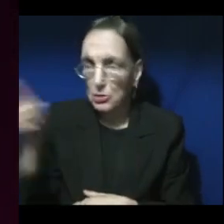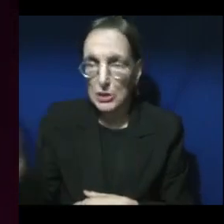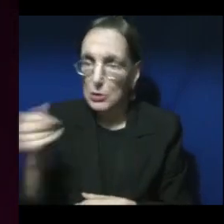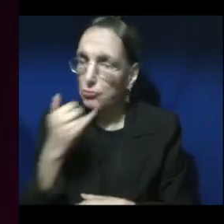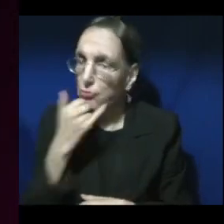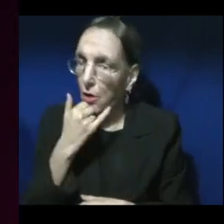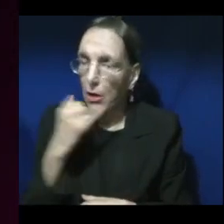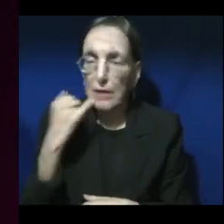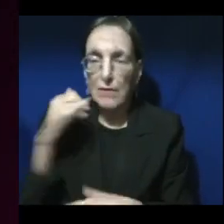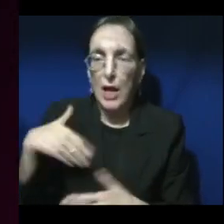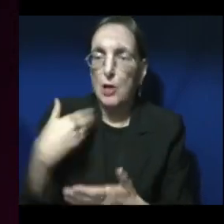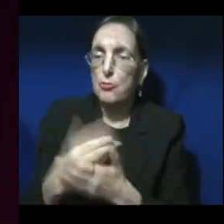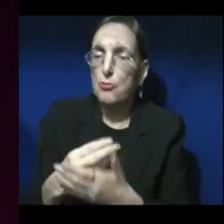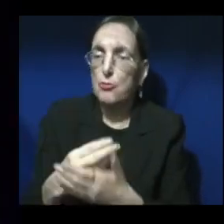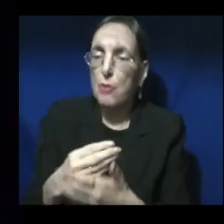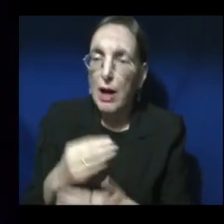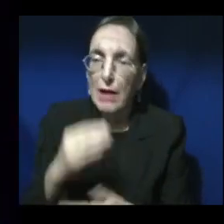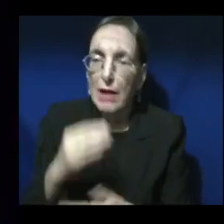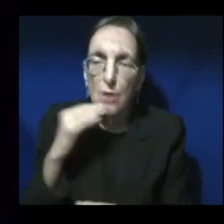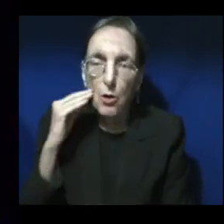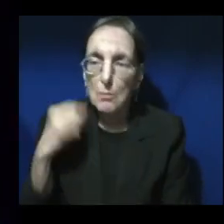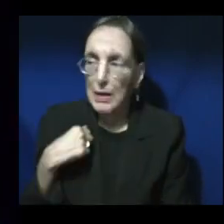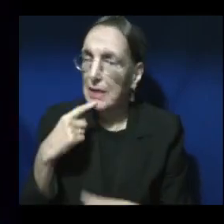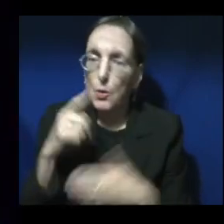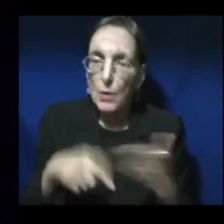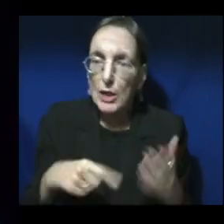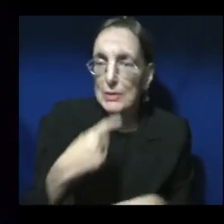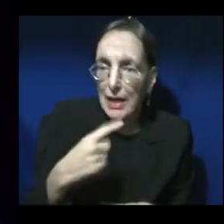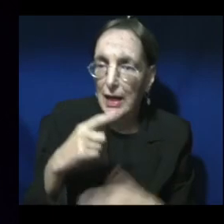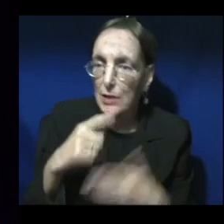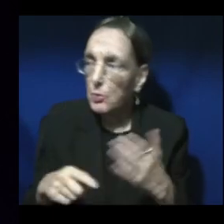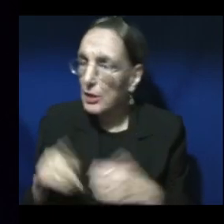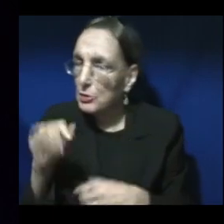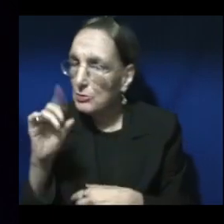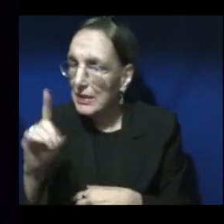said and what you did aren’t aligned,” she doesn’t sit there going, “Oh, thank you very much.” Right?